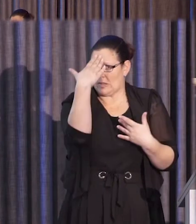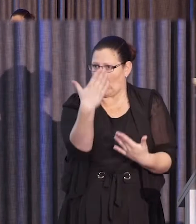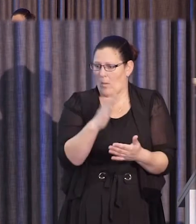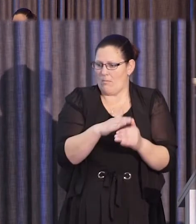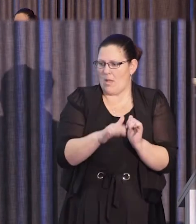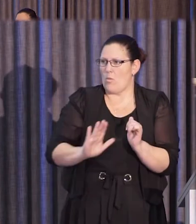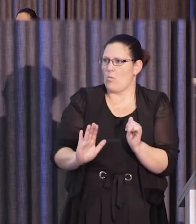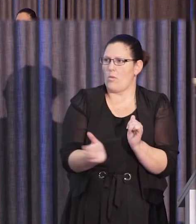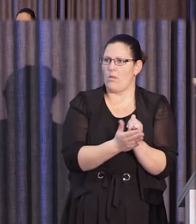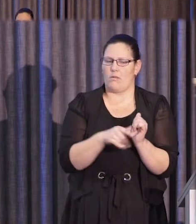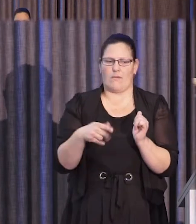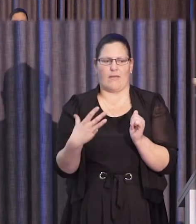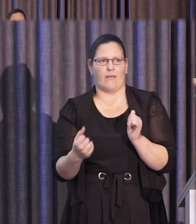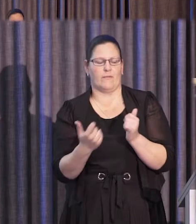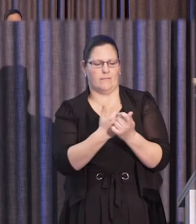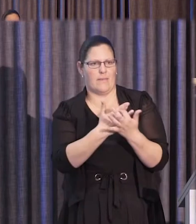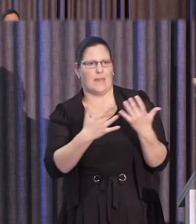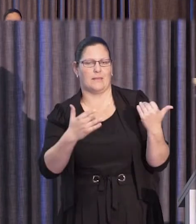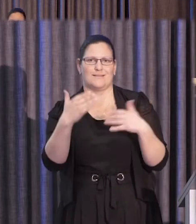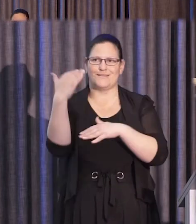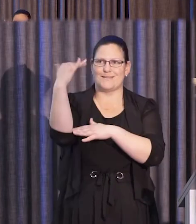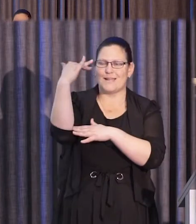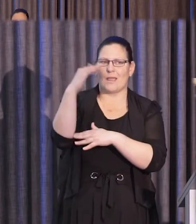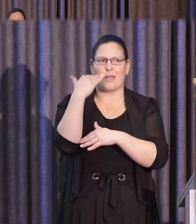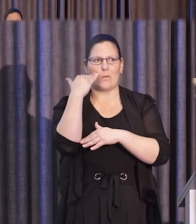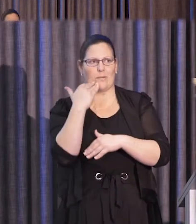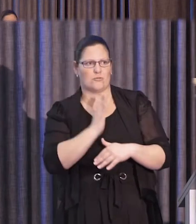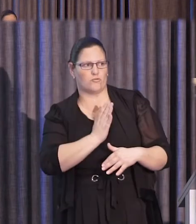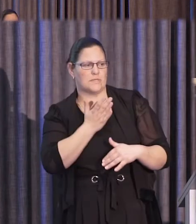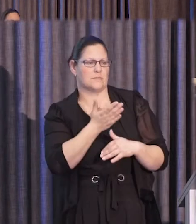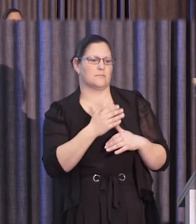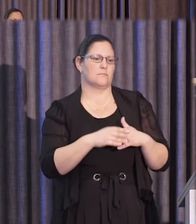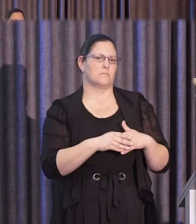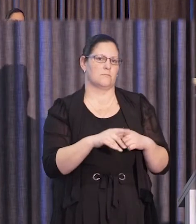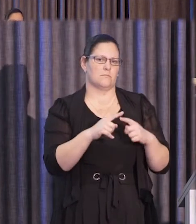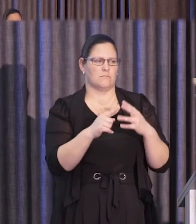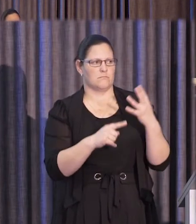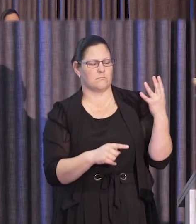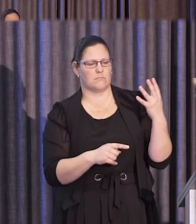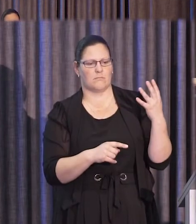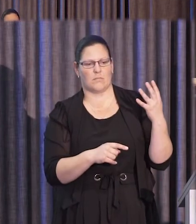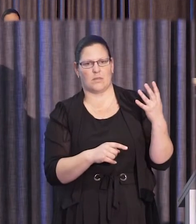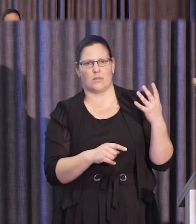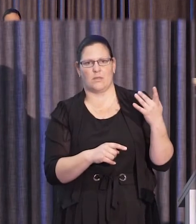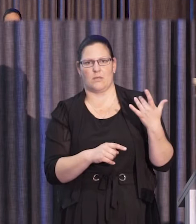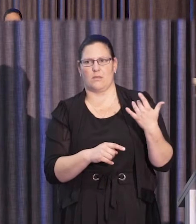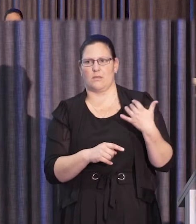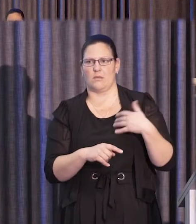there's seniors grants, there's youths grants, there's women's interests grants, there's a greening communities grant,